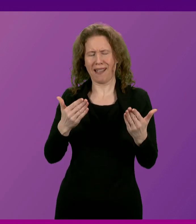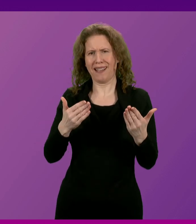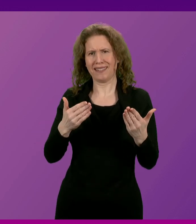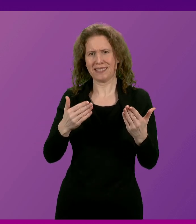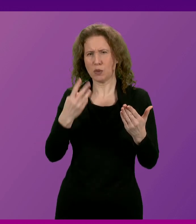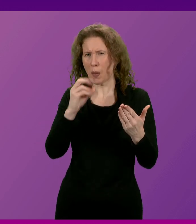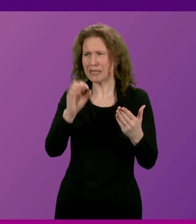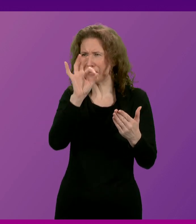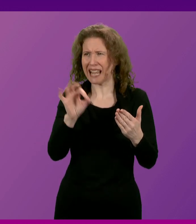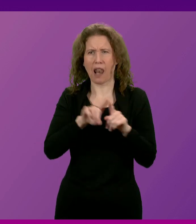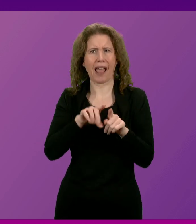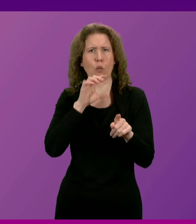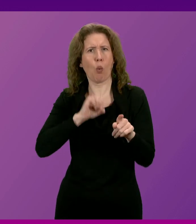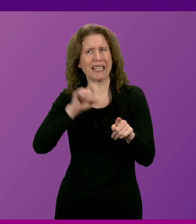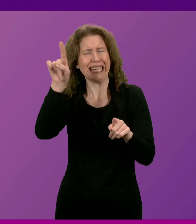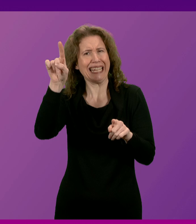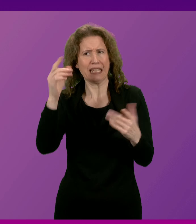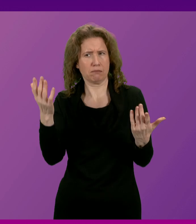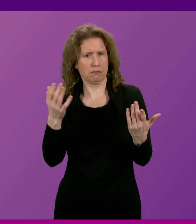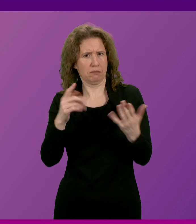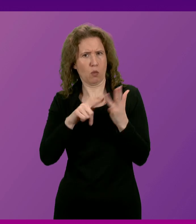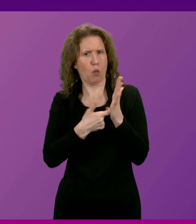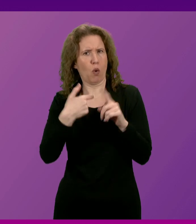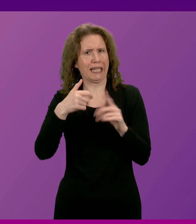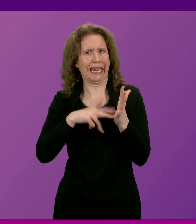places such as Orkney. Would the First Minister back a regional approach to the